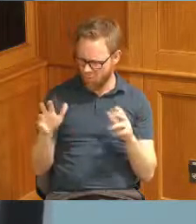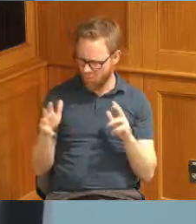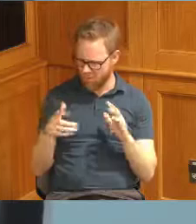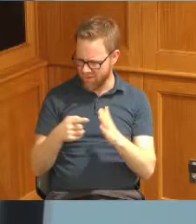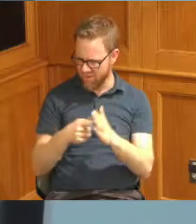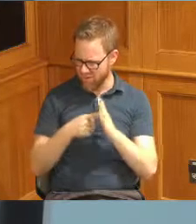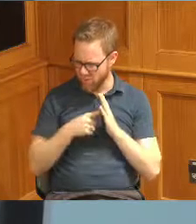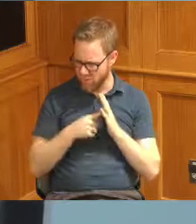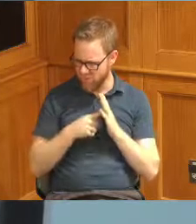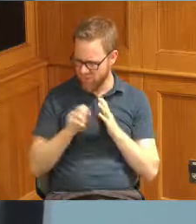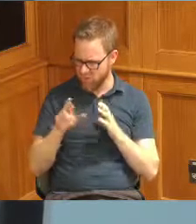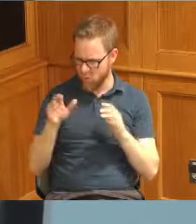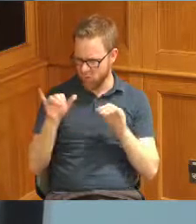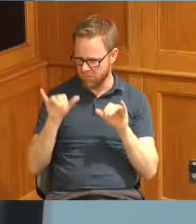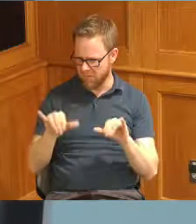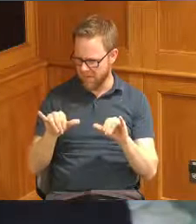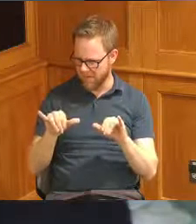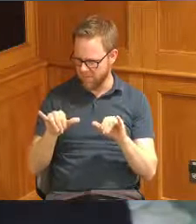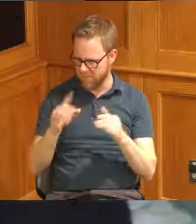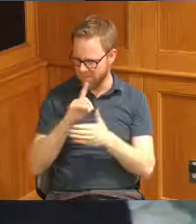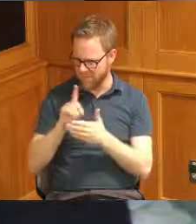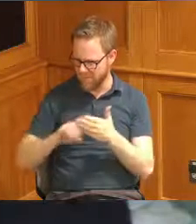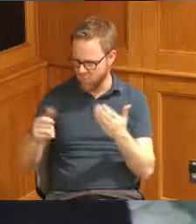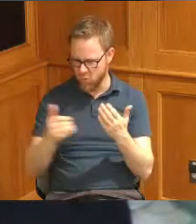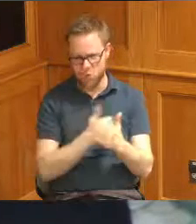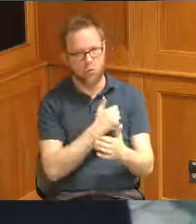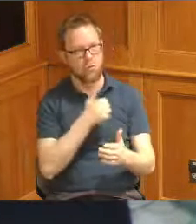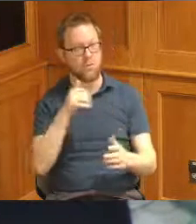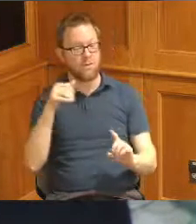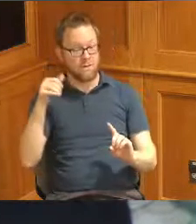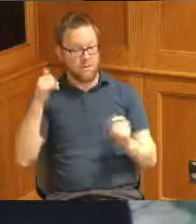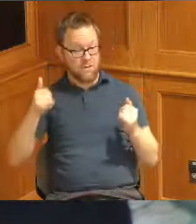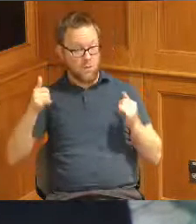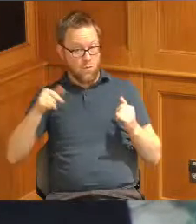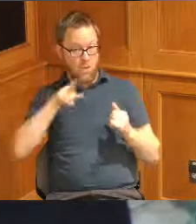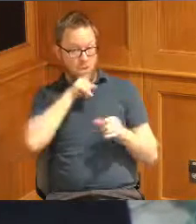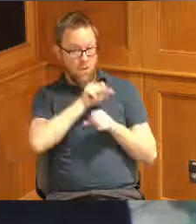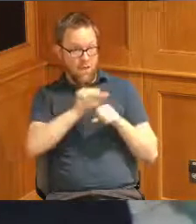us or is this new drawings well this would actually be getting into the actual design